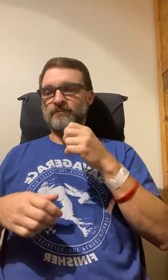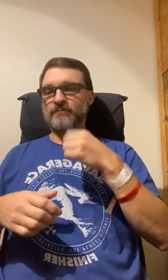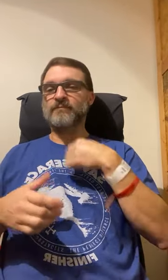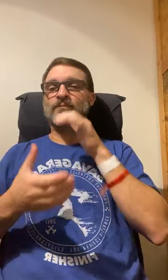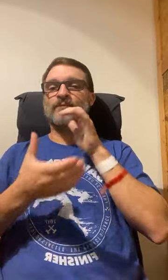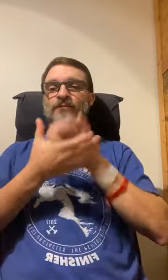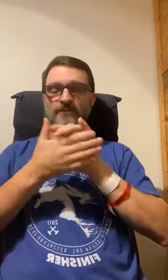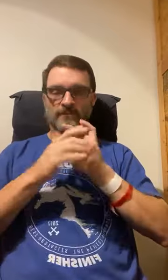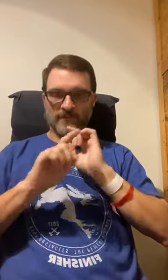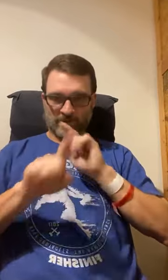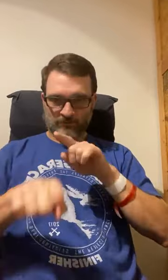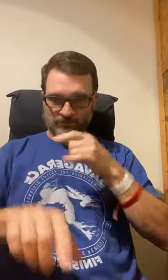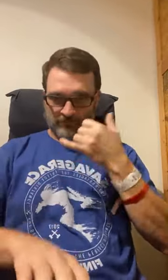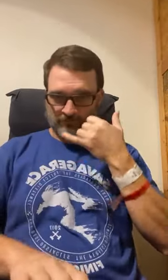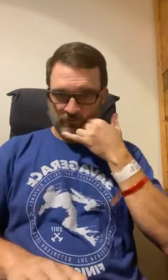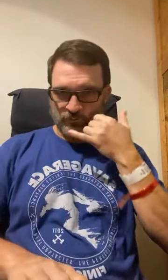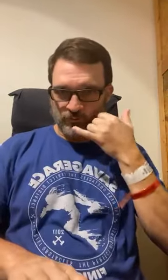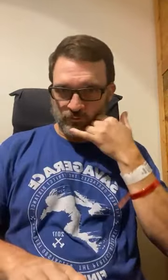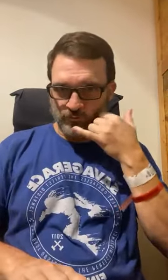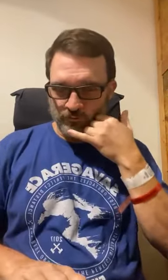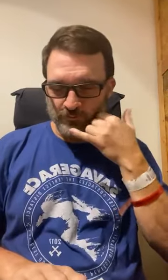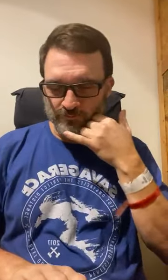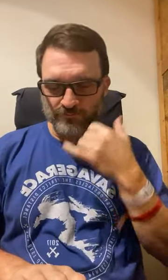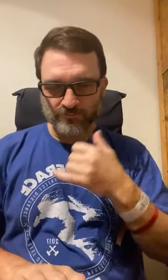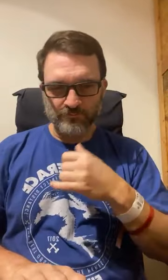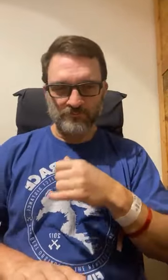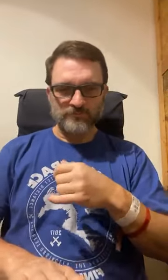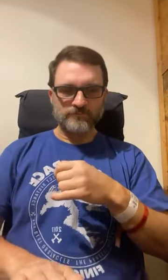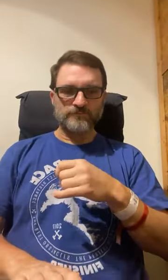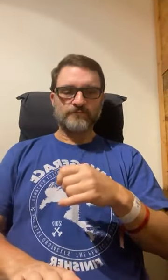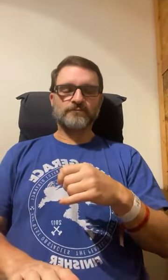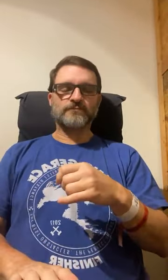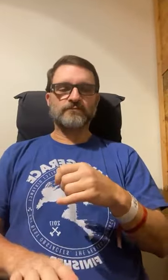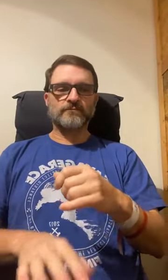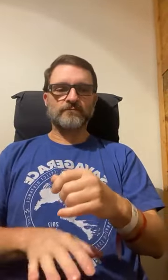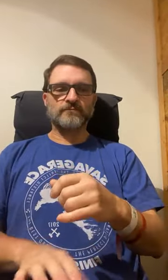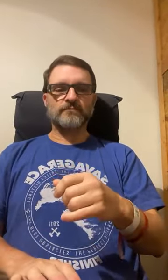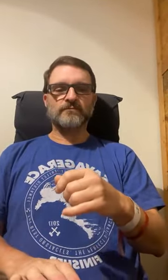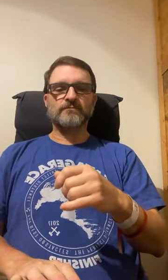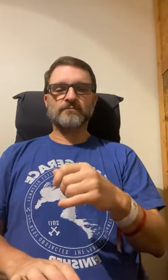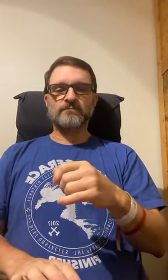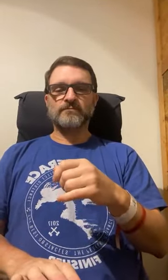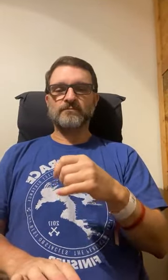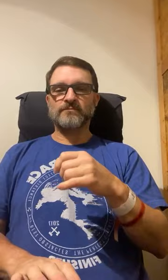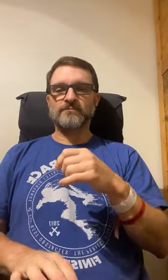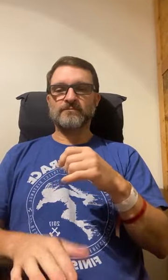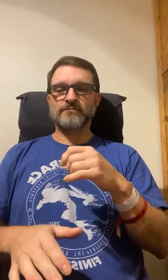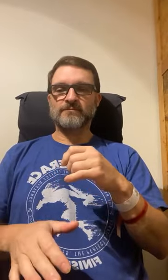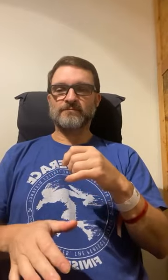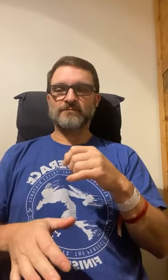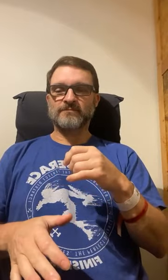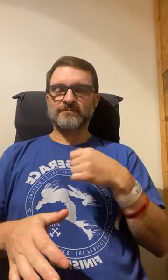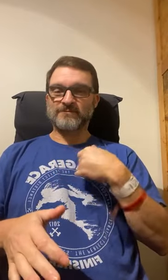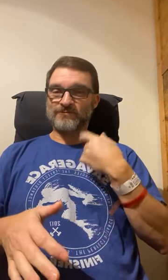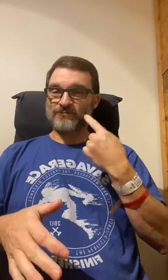So my wife answered the phone